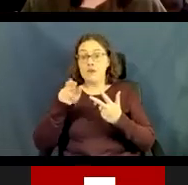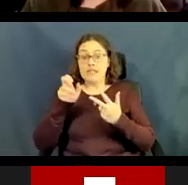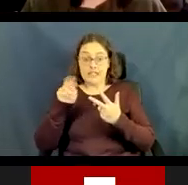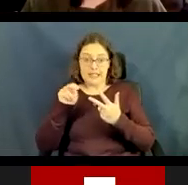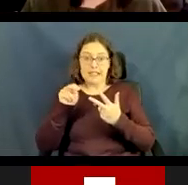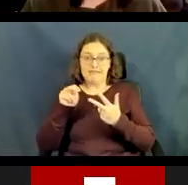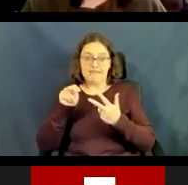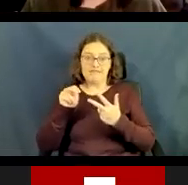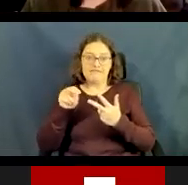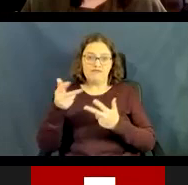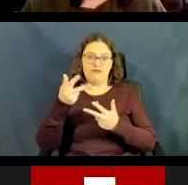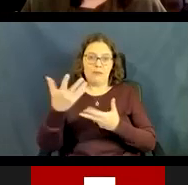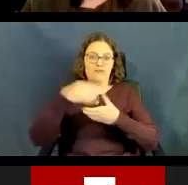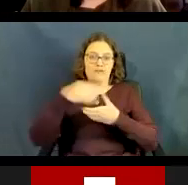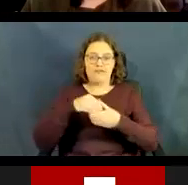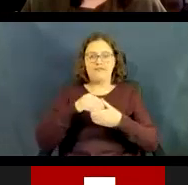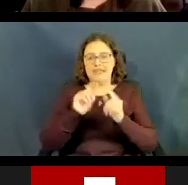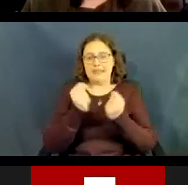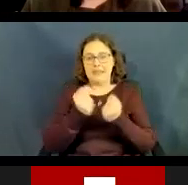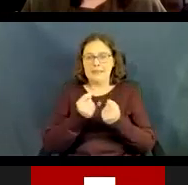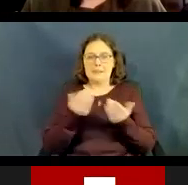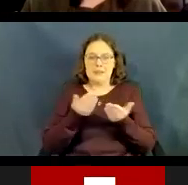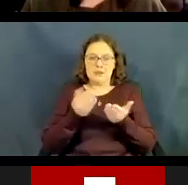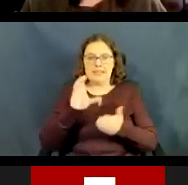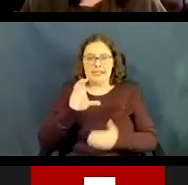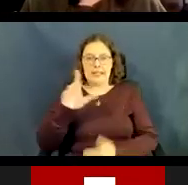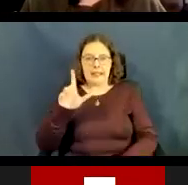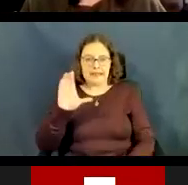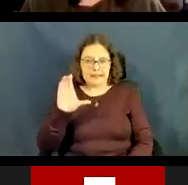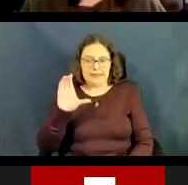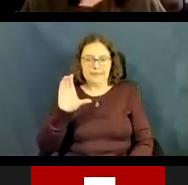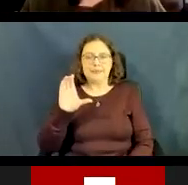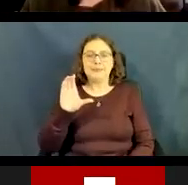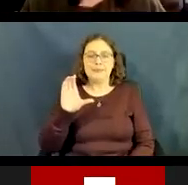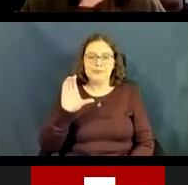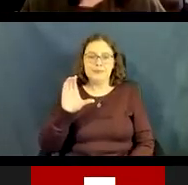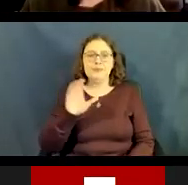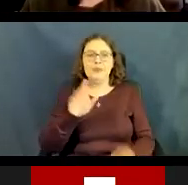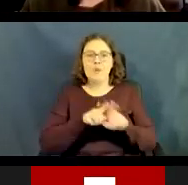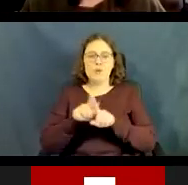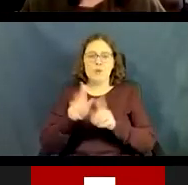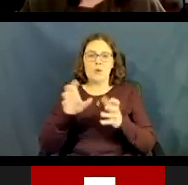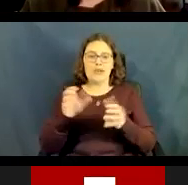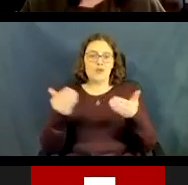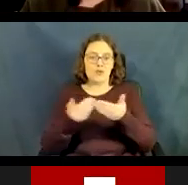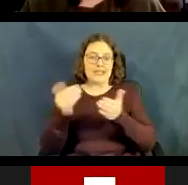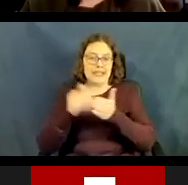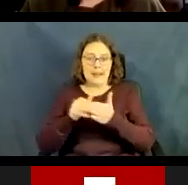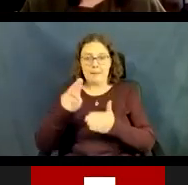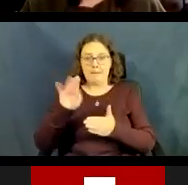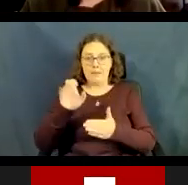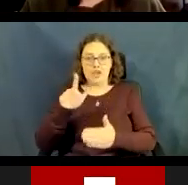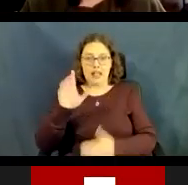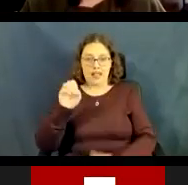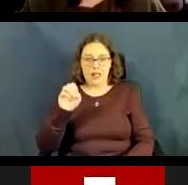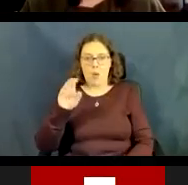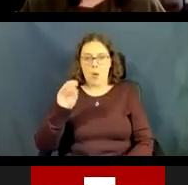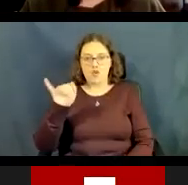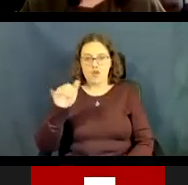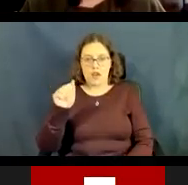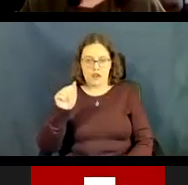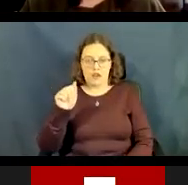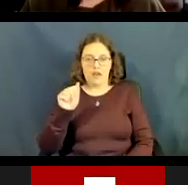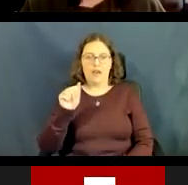team at CCLC and I wanted to introduce Michelle and - - from